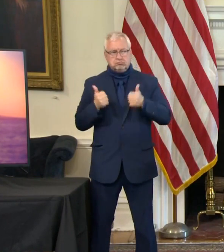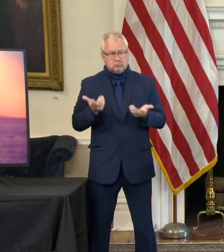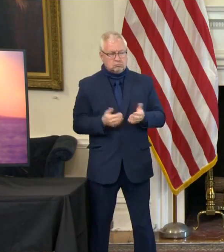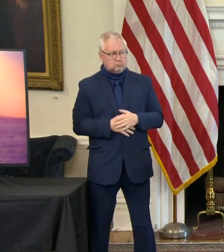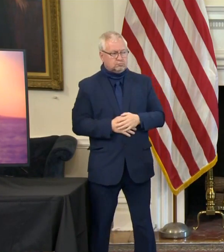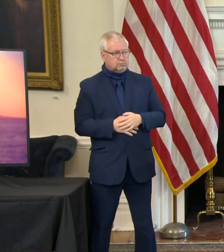CONCERN.